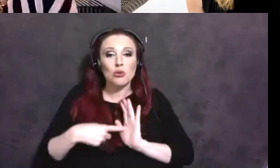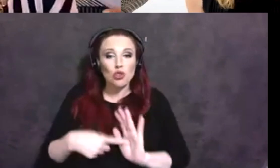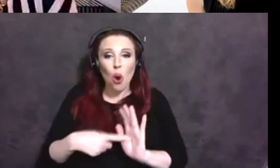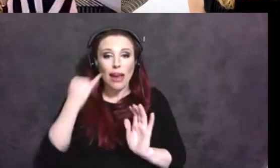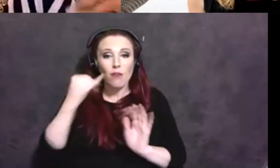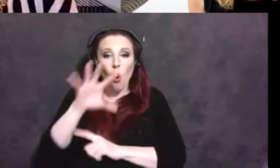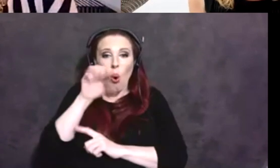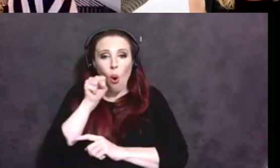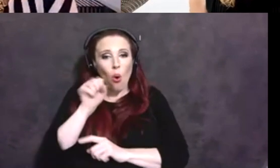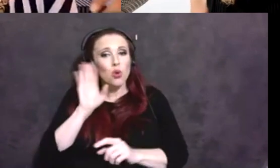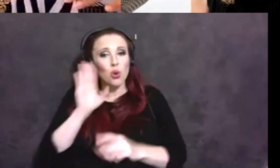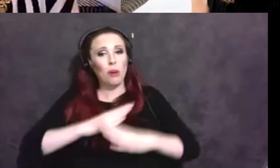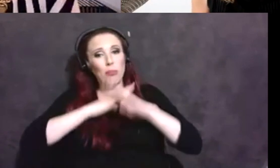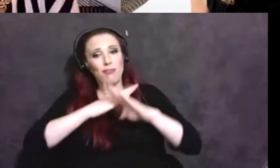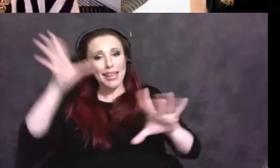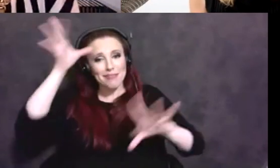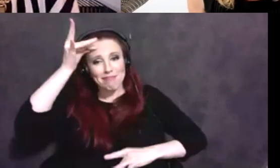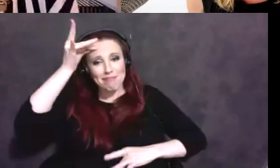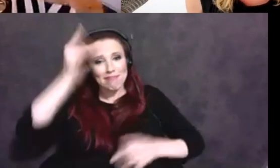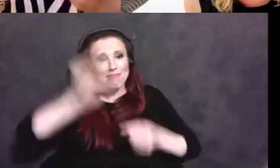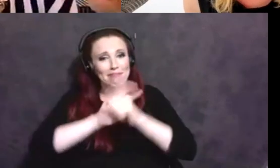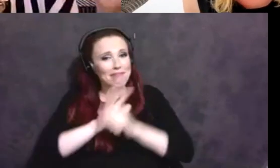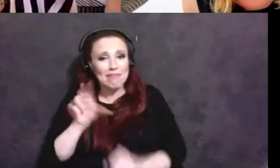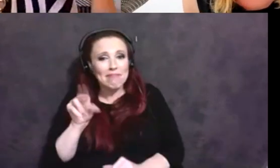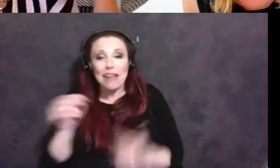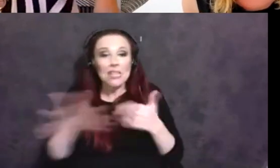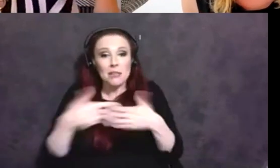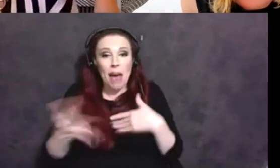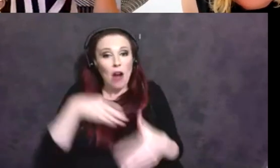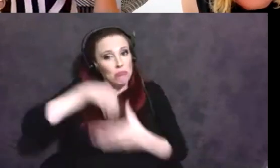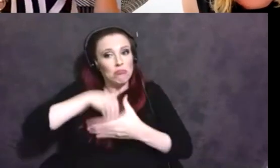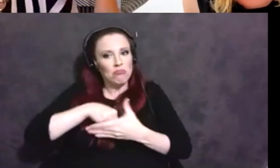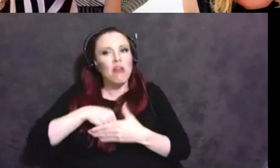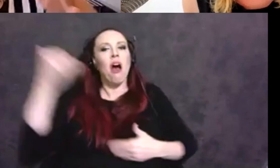my breath. When I walk by large groups of people, I will hold my breath. And there